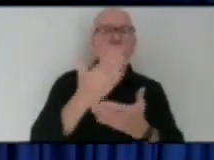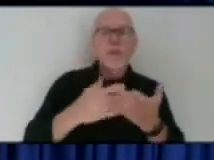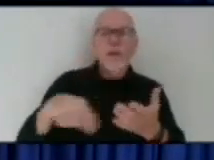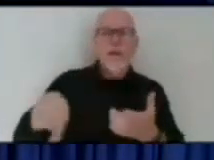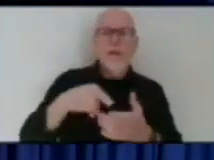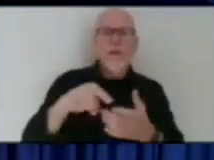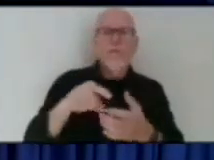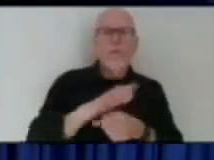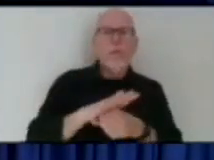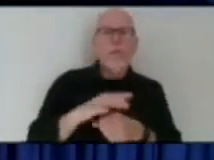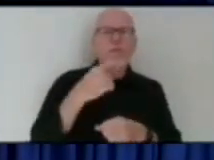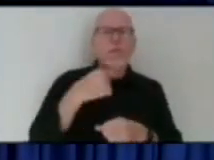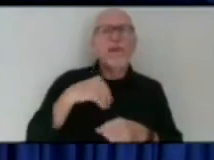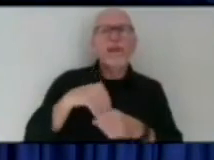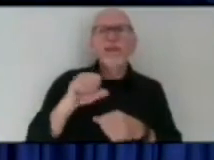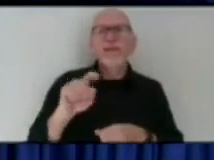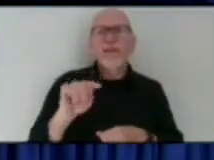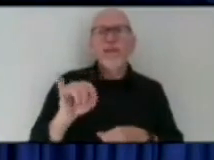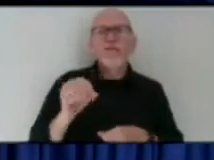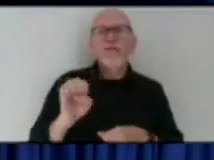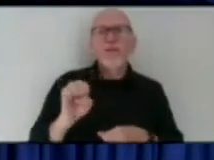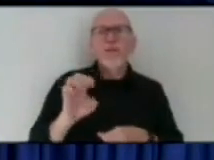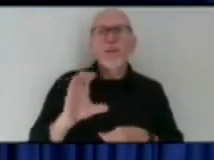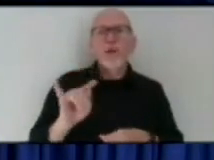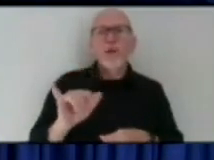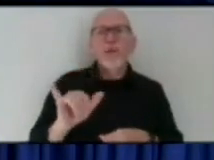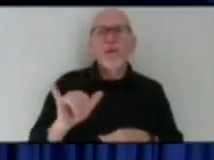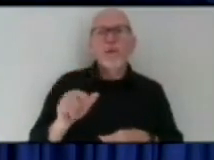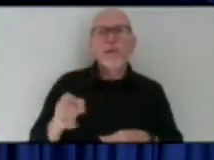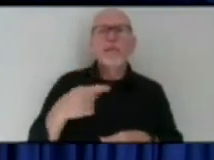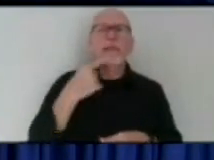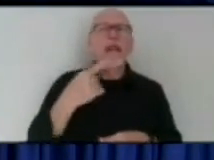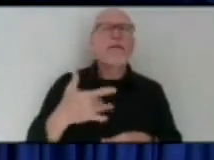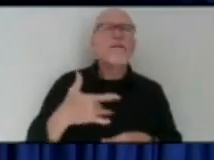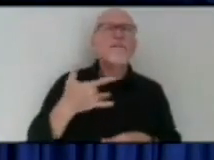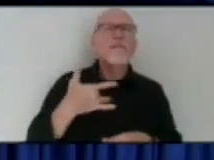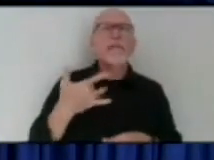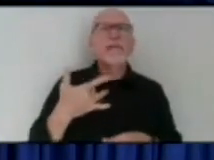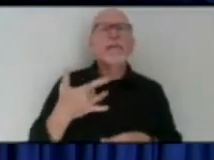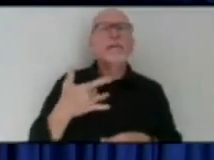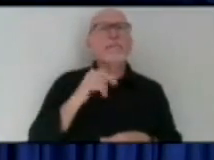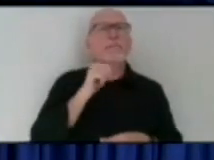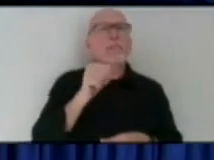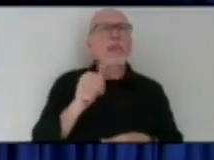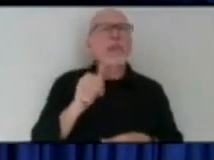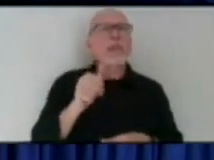here in ST Joe County that they just don't feel asses, though, um, they have